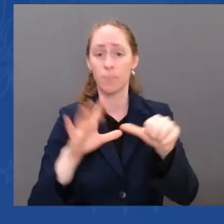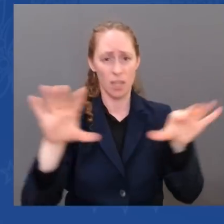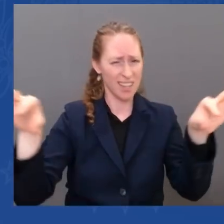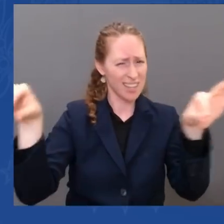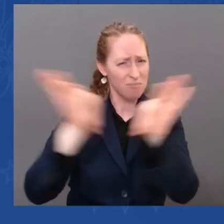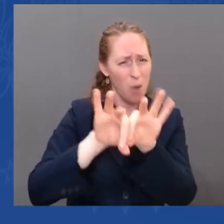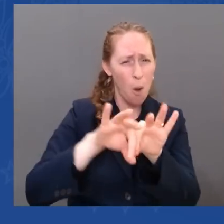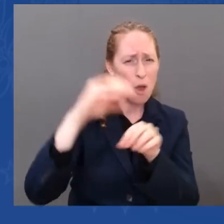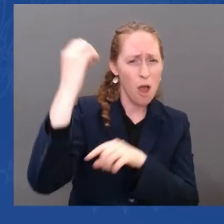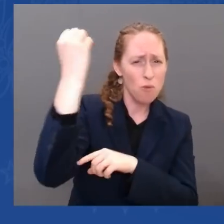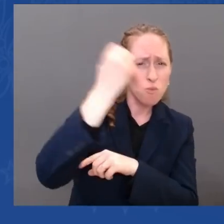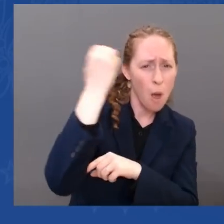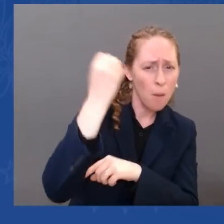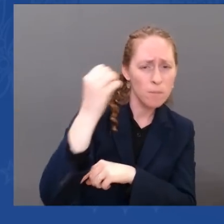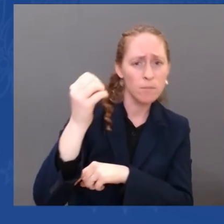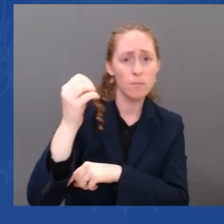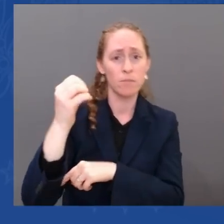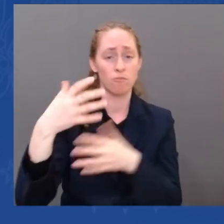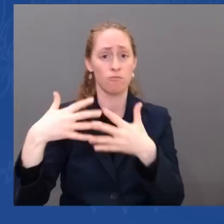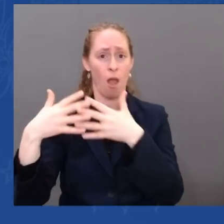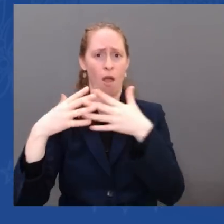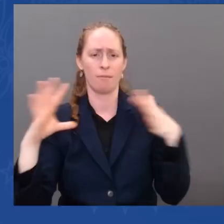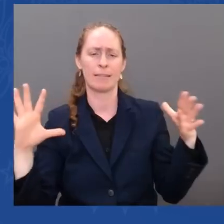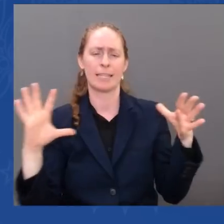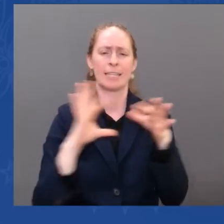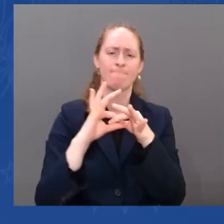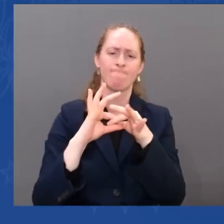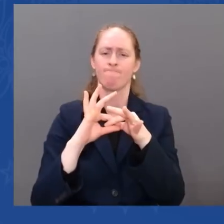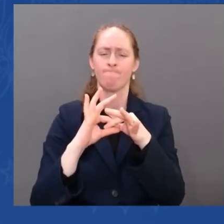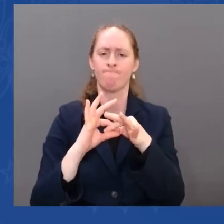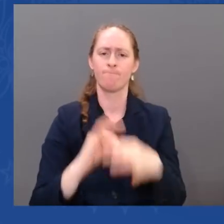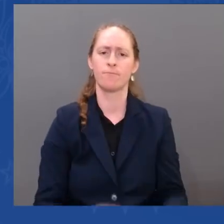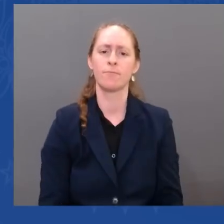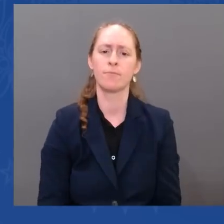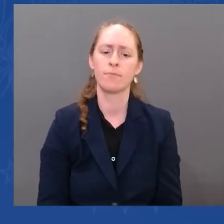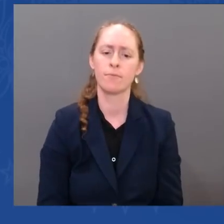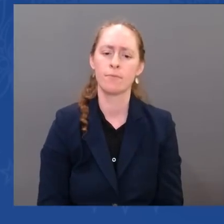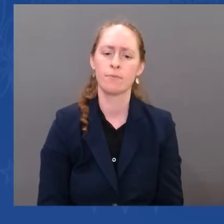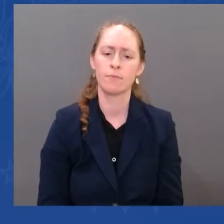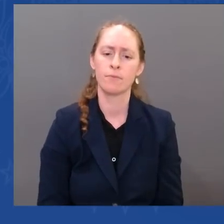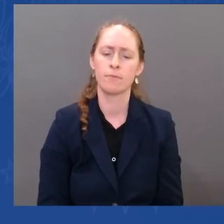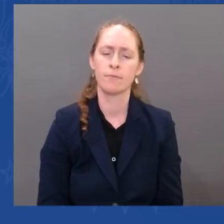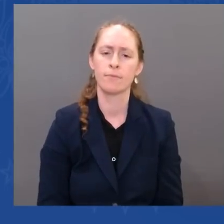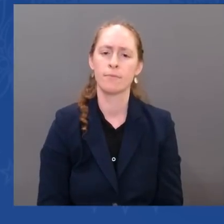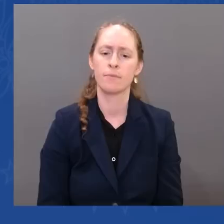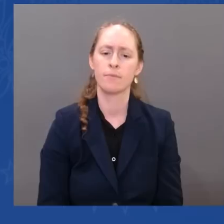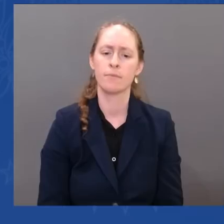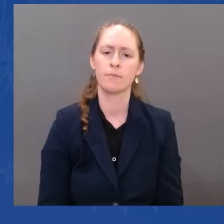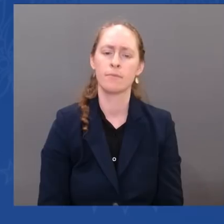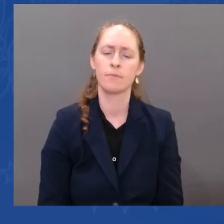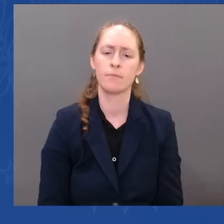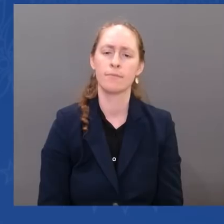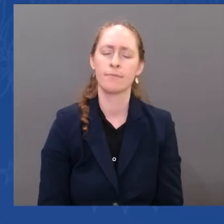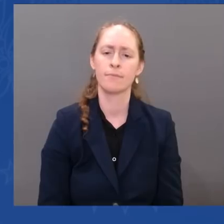After all, what we are protecting are the values which lie at the foundations of our liberal democracies.